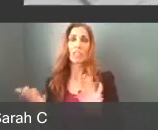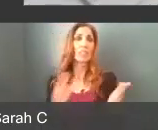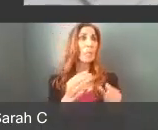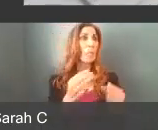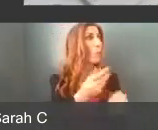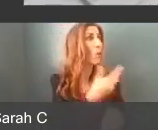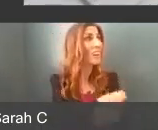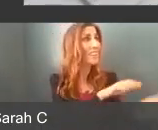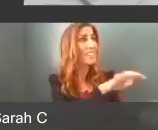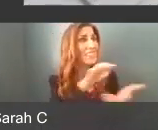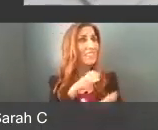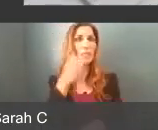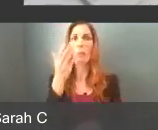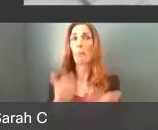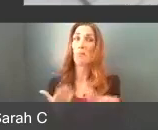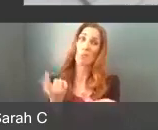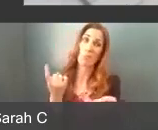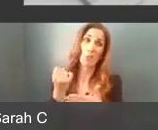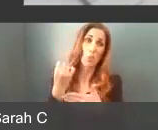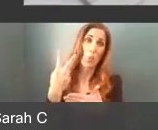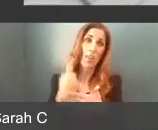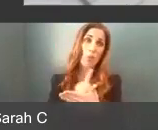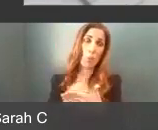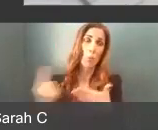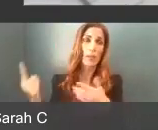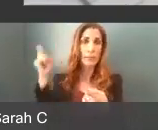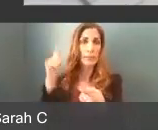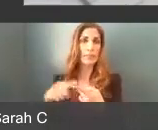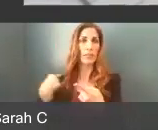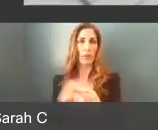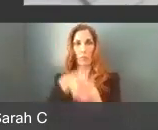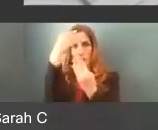you hear back from us about scheduling an appointment and it could be longer.